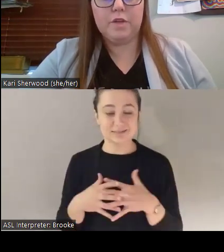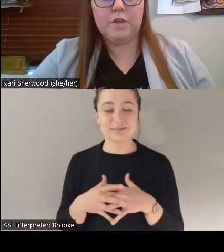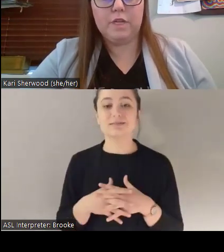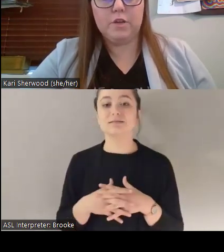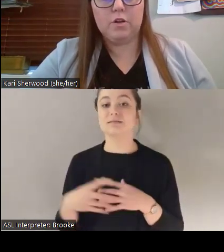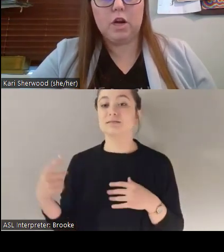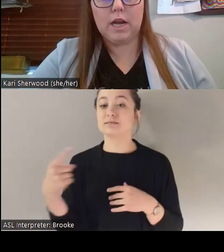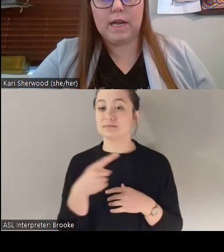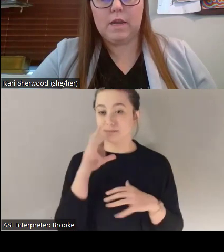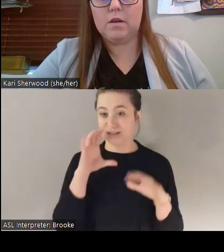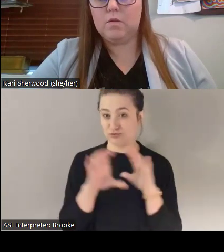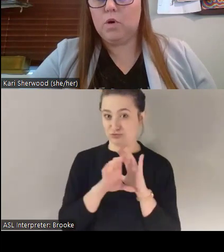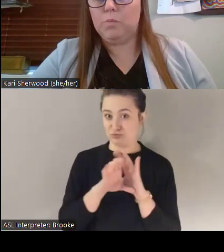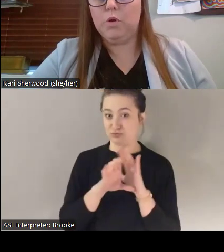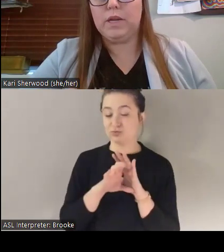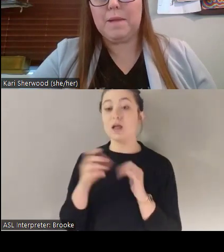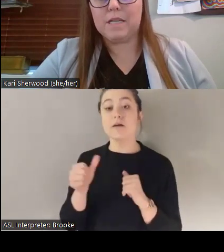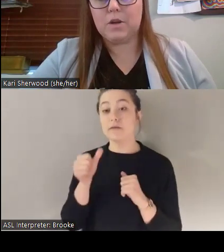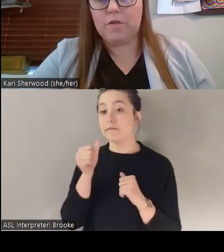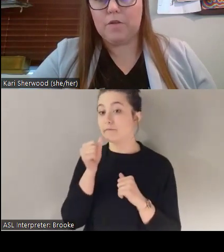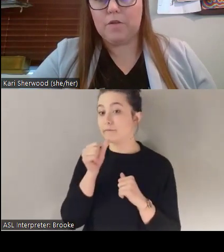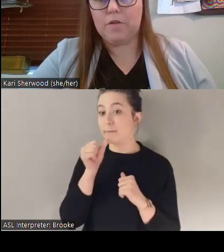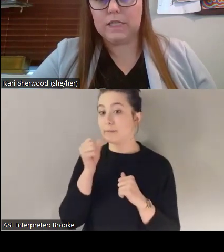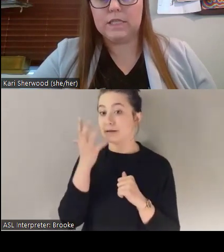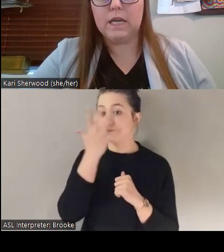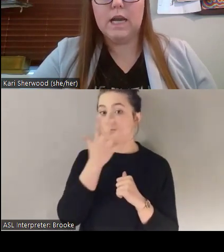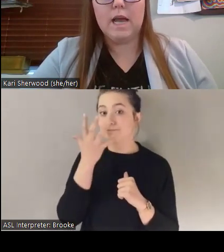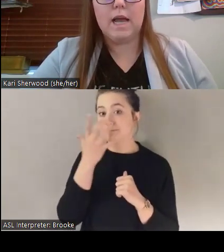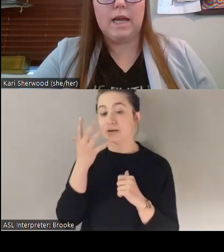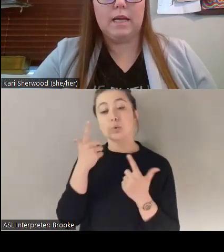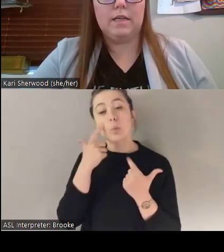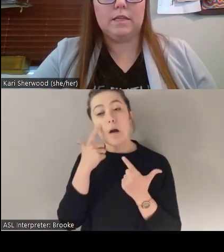figure crying while pulling a mask off her face and